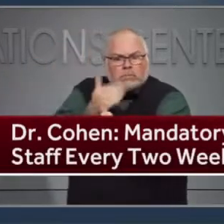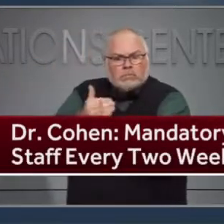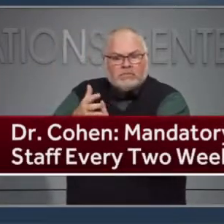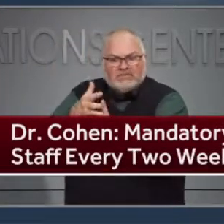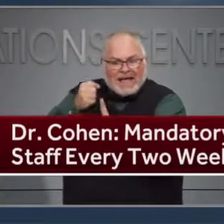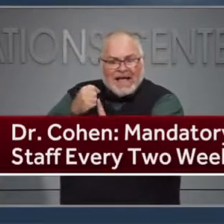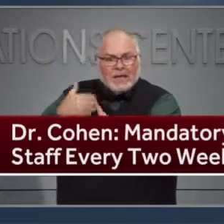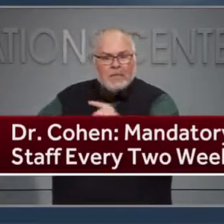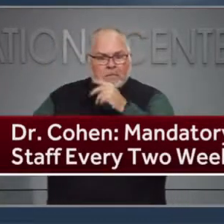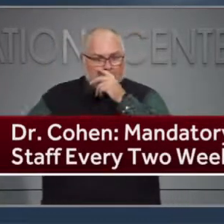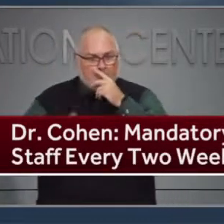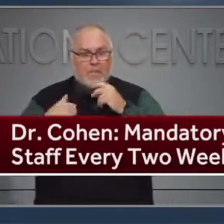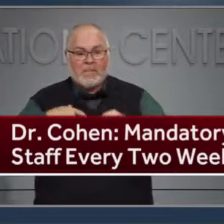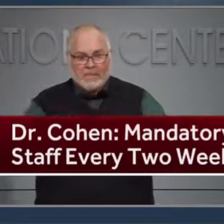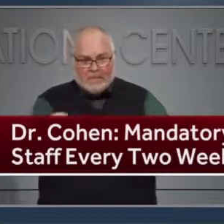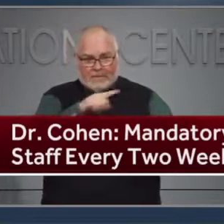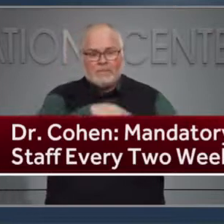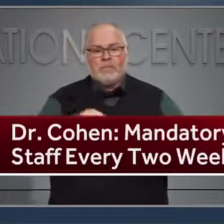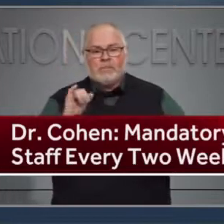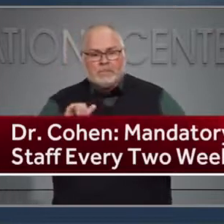COMPLETED ONE MONTH AHEAD OF SCHEDULE.